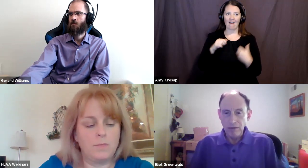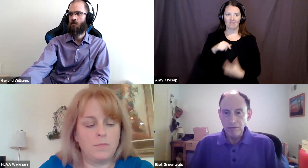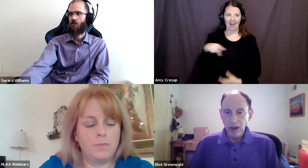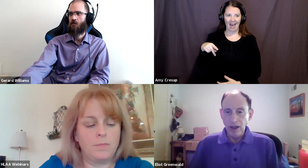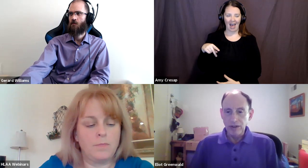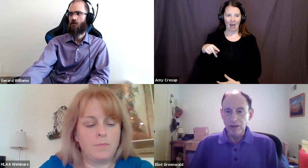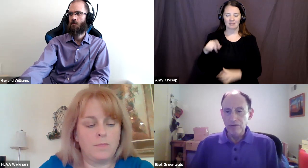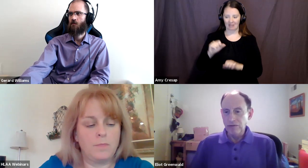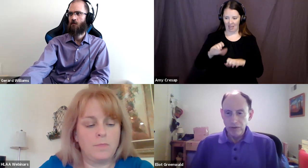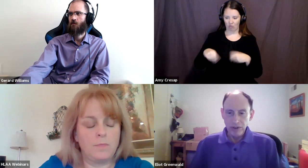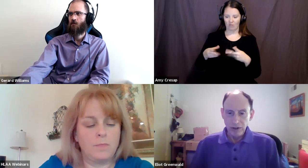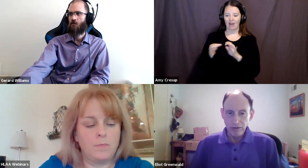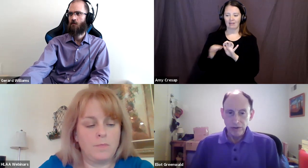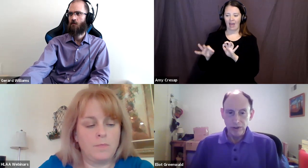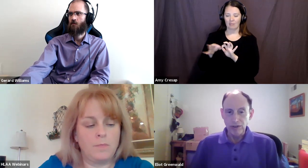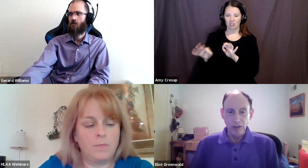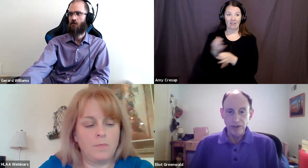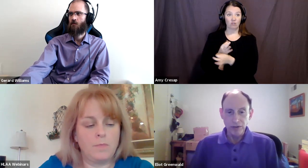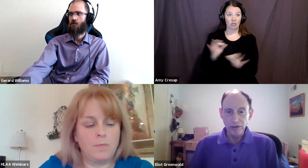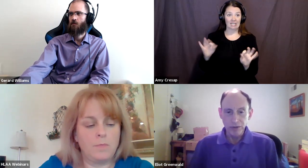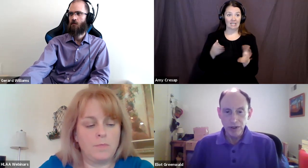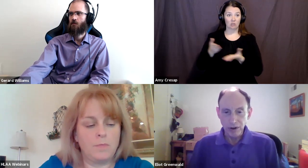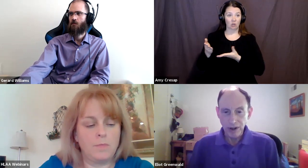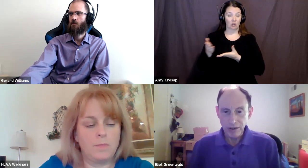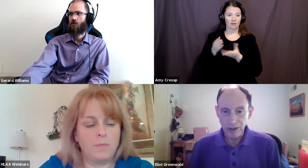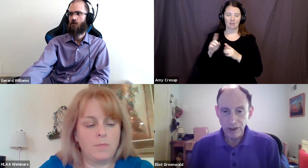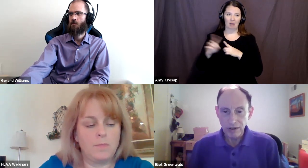captioning as a free service which has nothing to do with TRS.